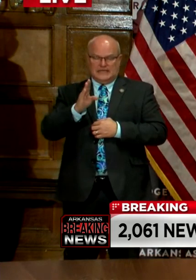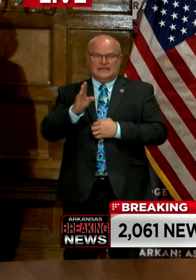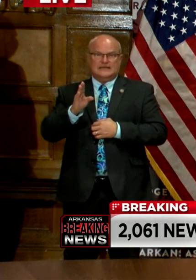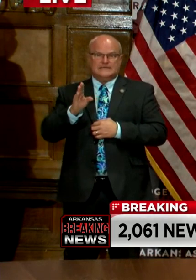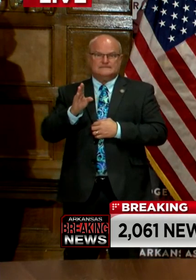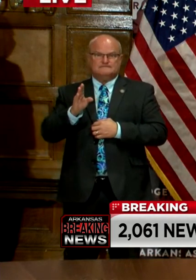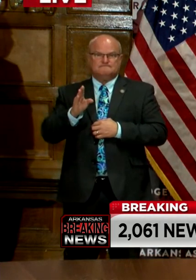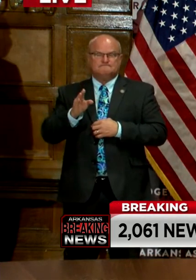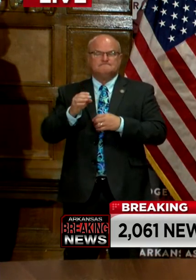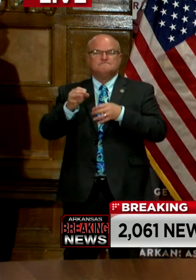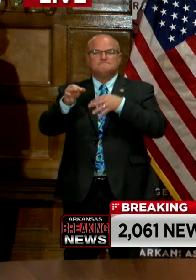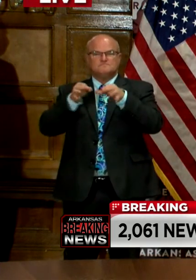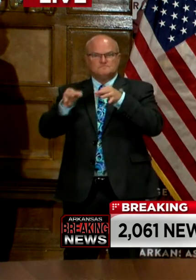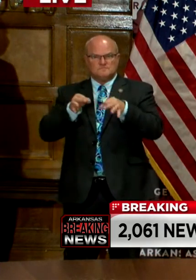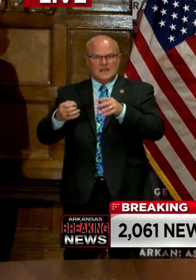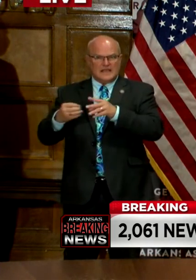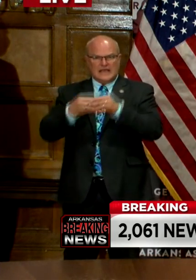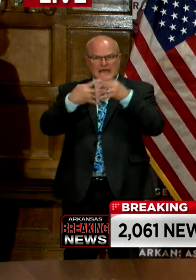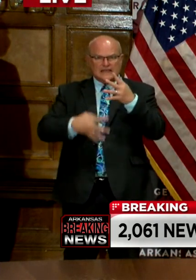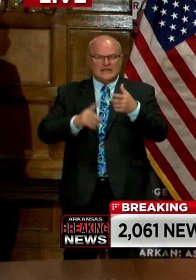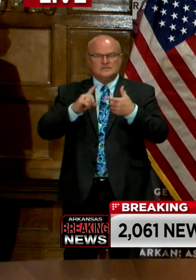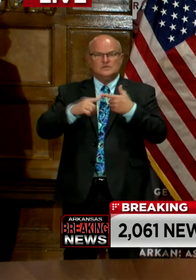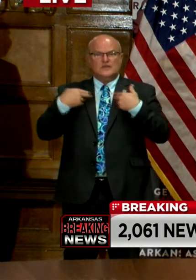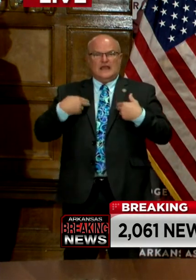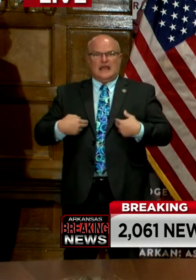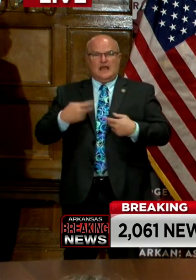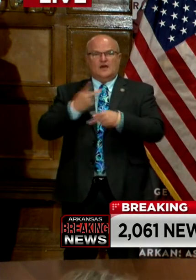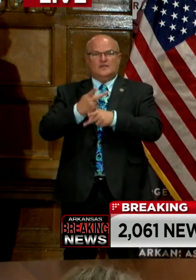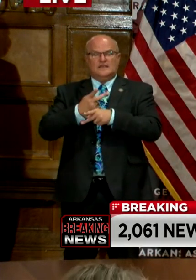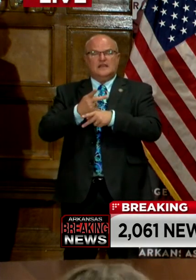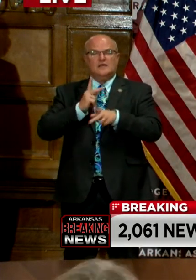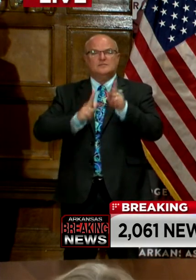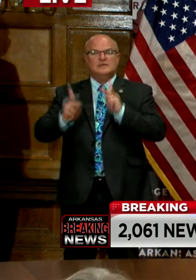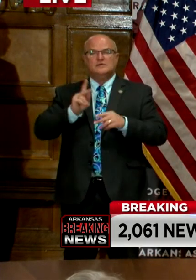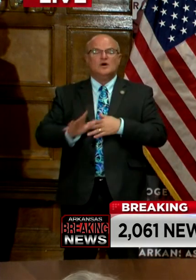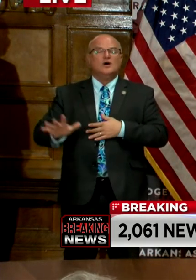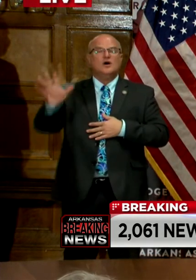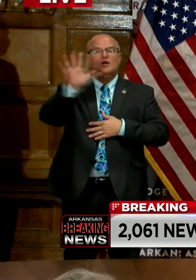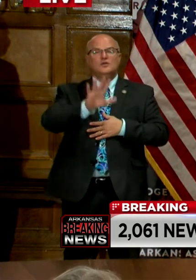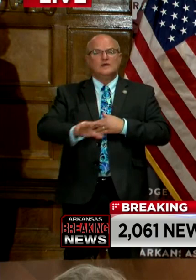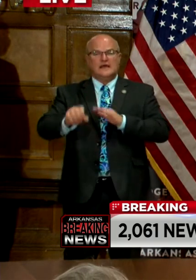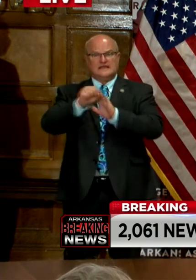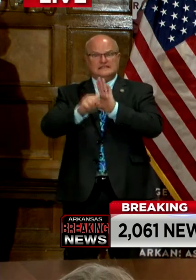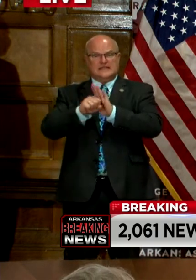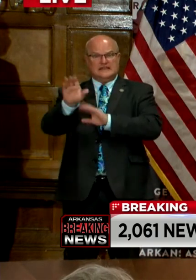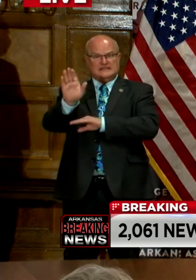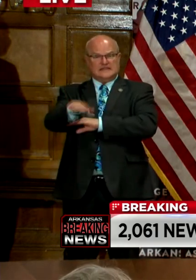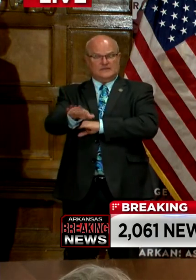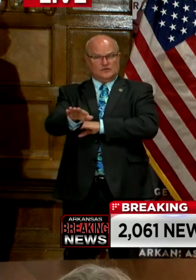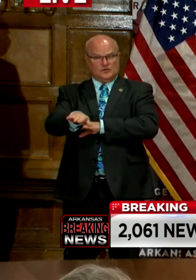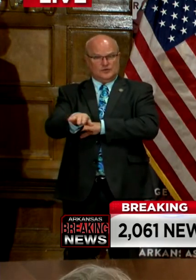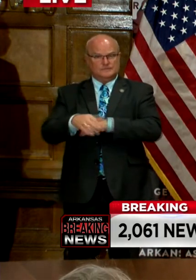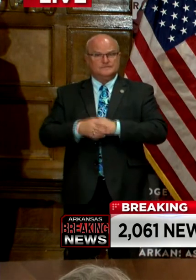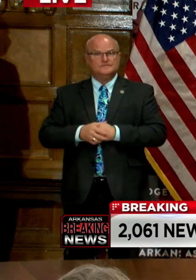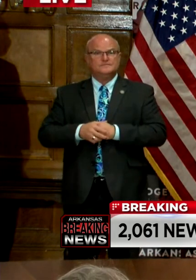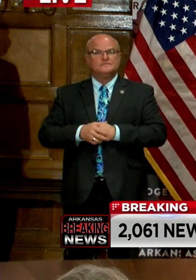ARE NOT COVID-19 POSITIVE. AS I SAID, WE'LL BE PUSHING THESE GUIDELINES OUT TO THE HEALTHCARE COMMUNITY ACROSS THE